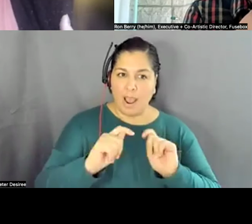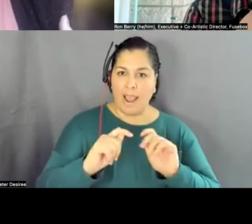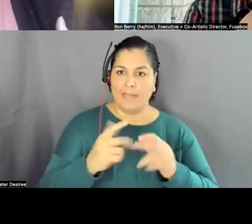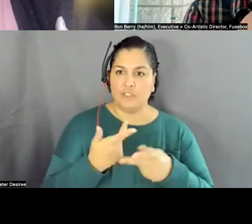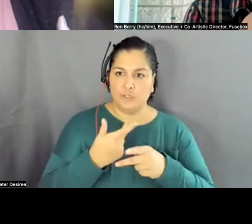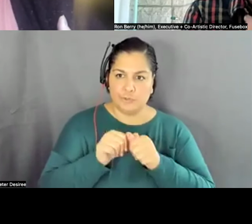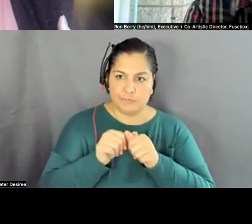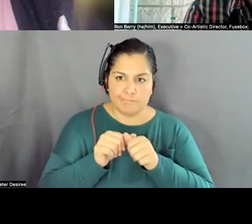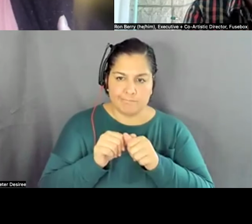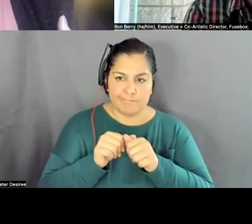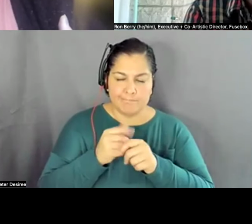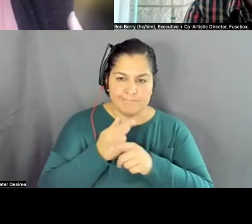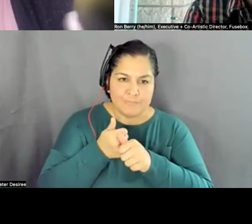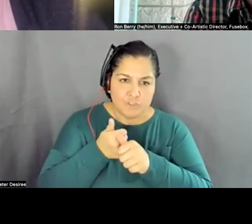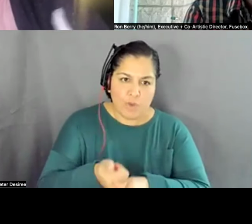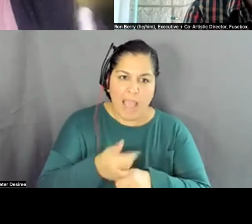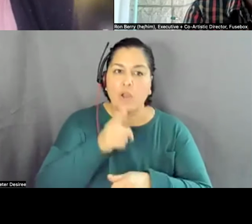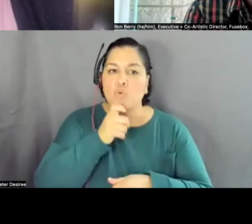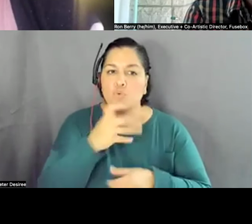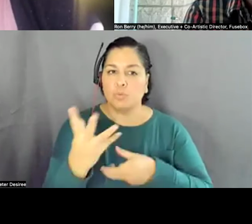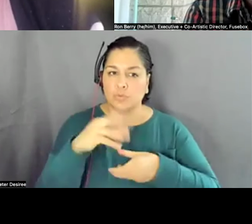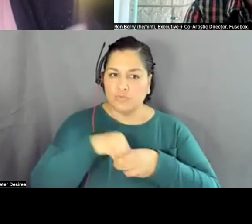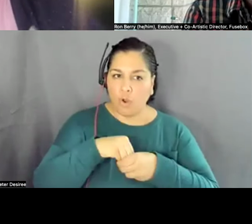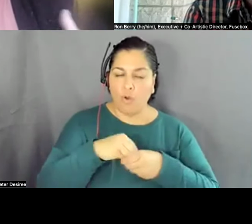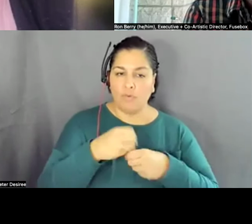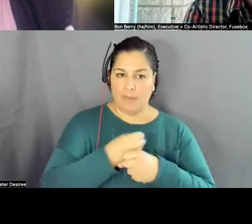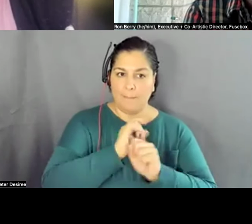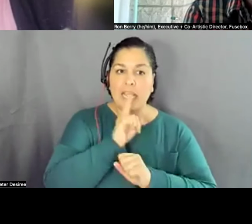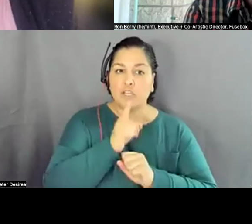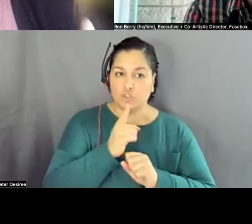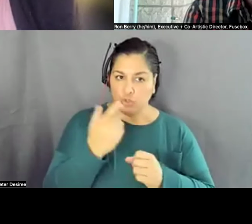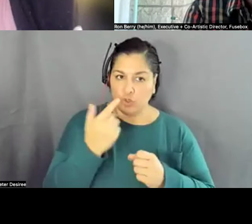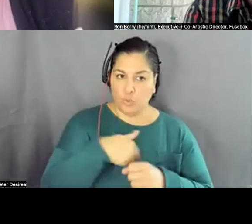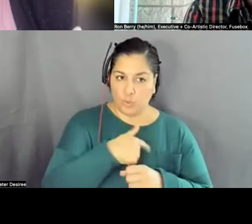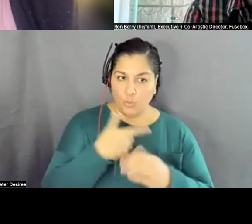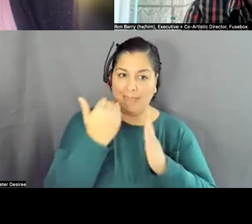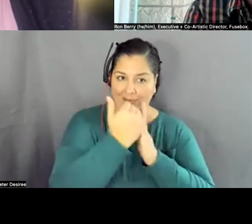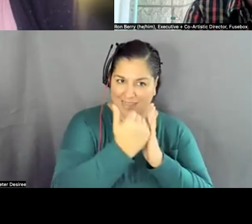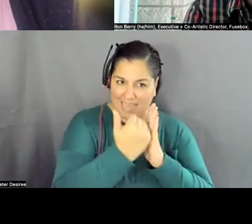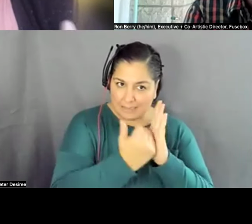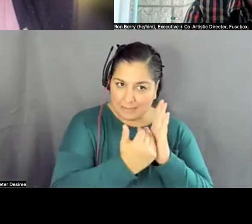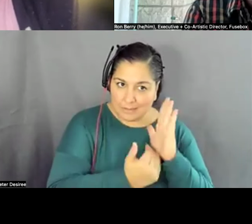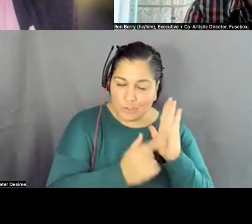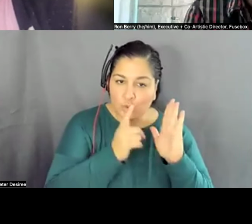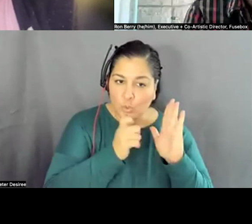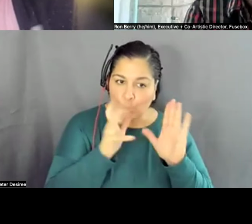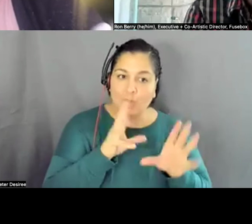And, you know, make sure we list all of those folks as contributors, to the work.